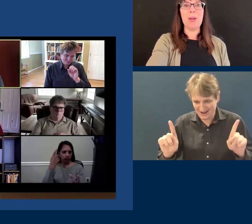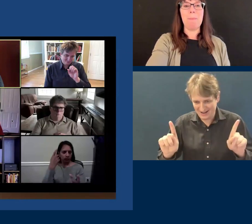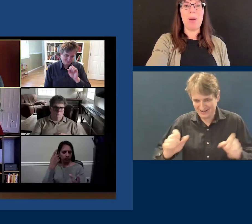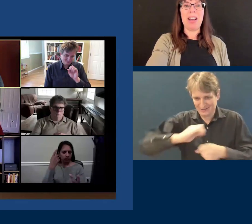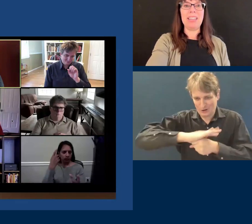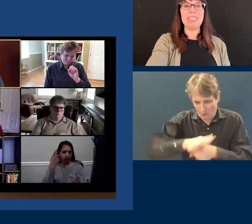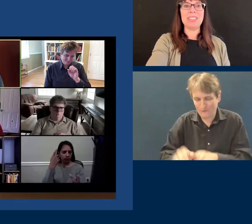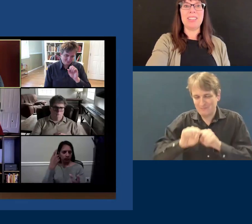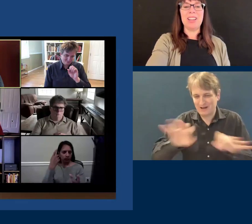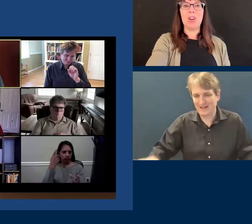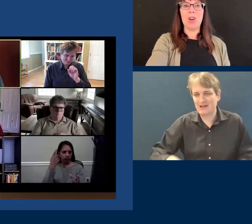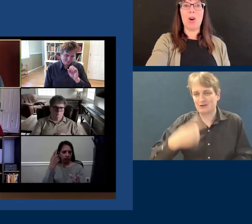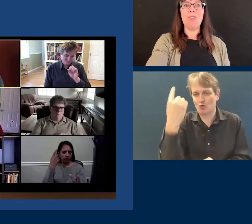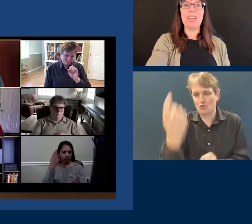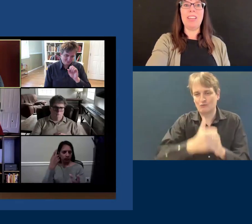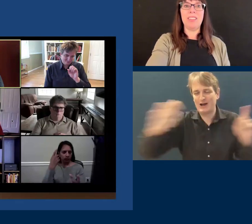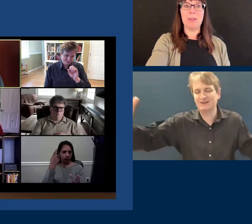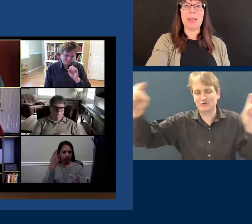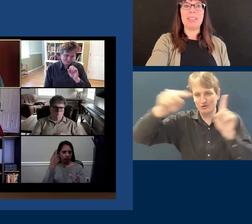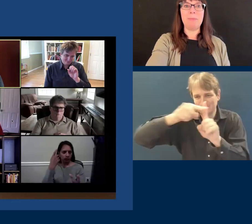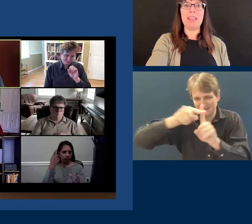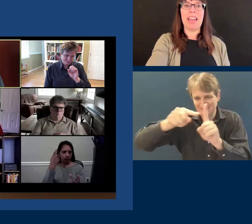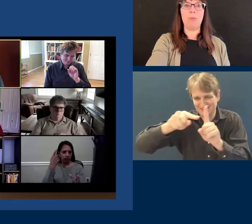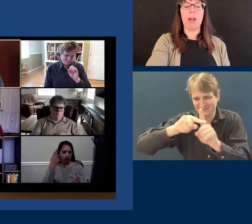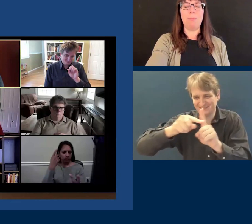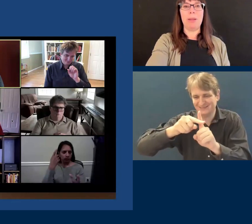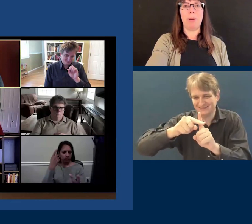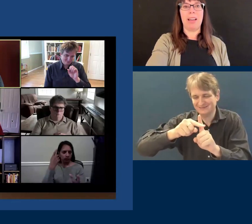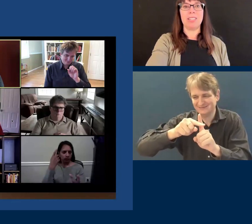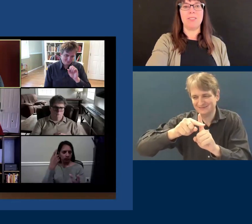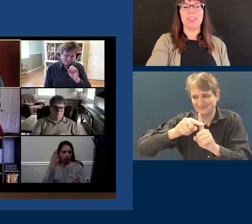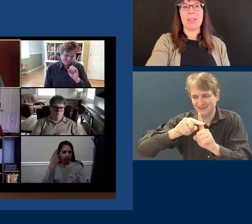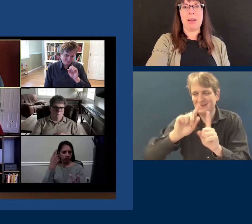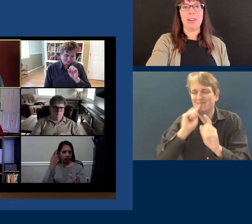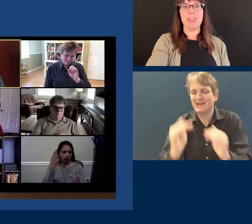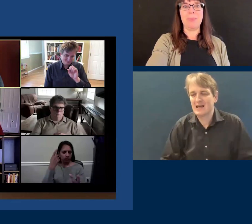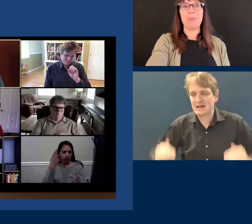But Covid, the pandemic, had one big positive that came out of it.